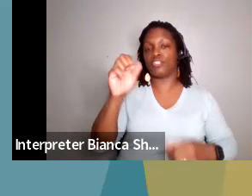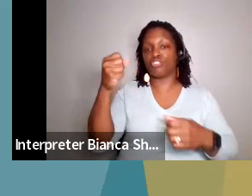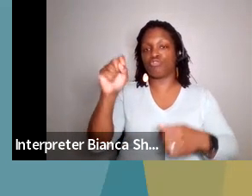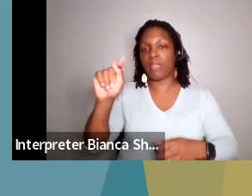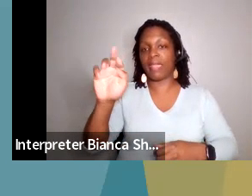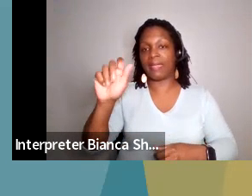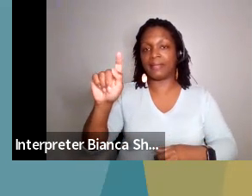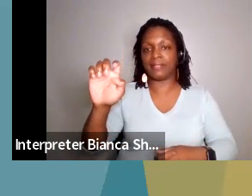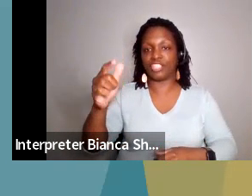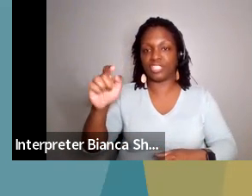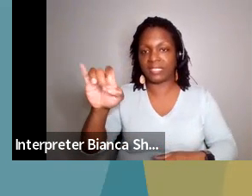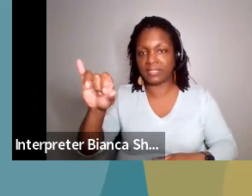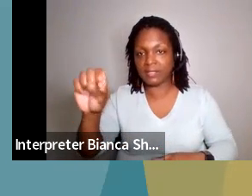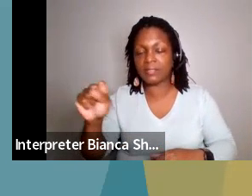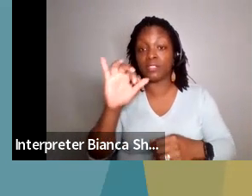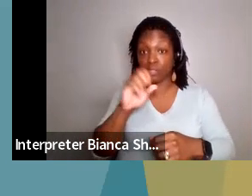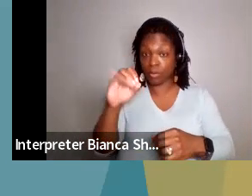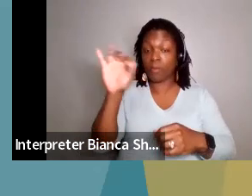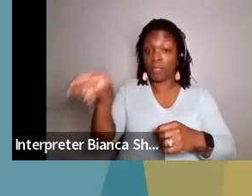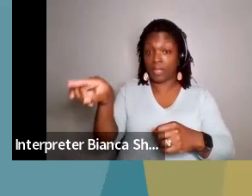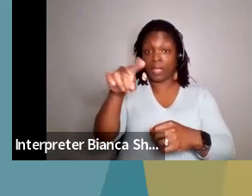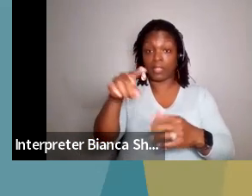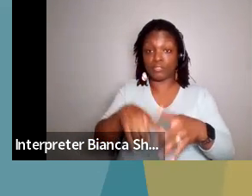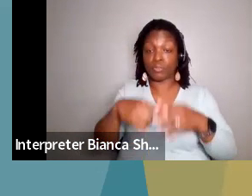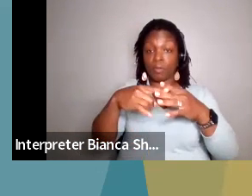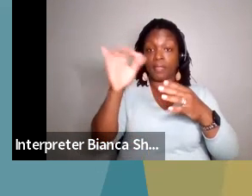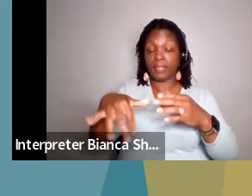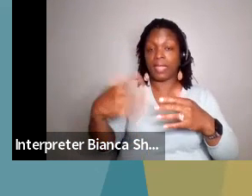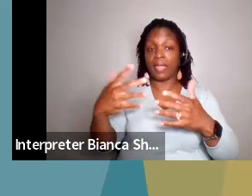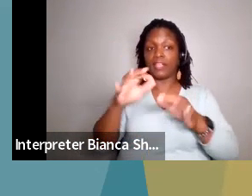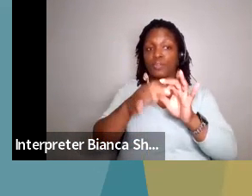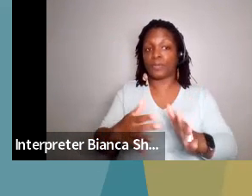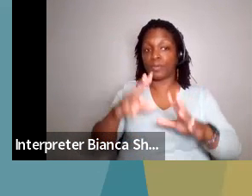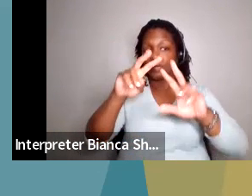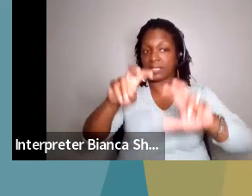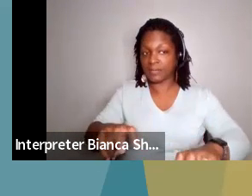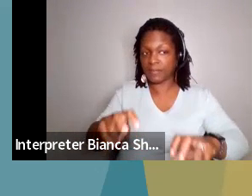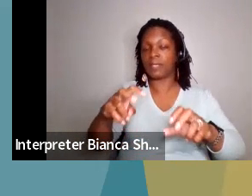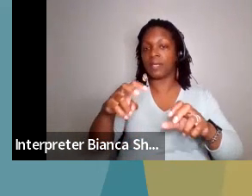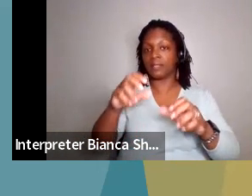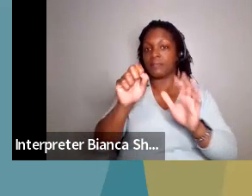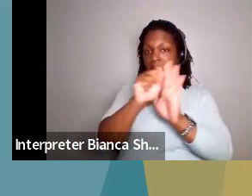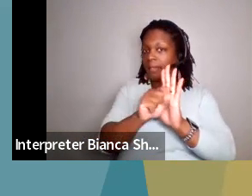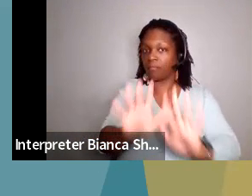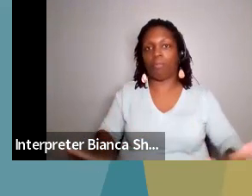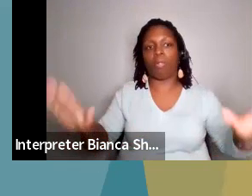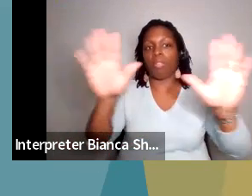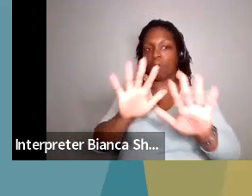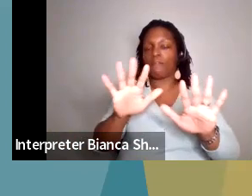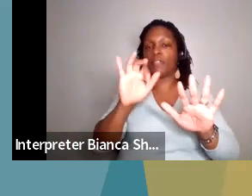Statewide interpreter assessment that actually began in March, and is going through December 2022.